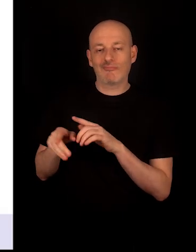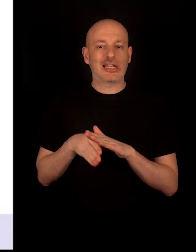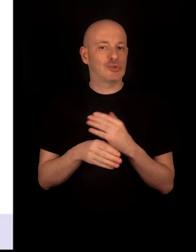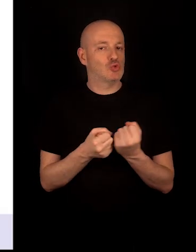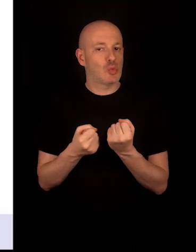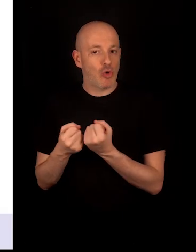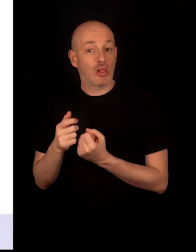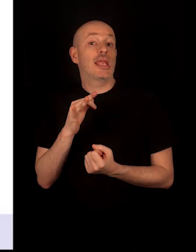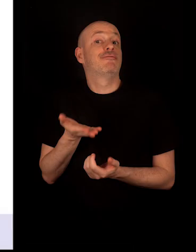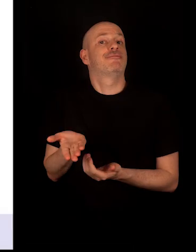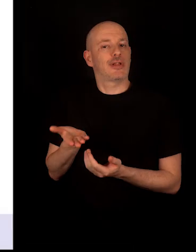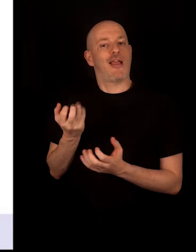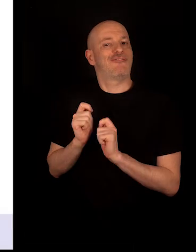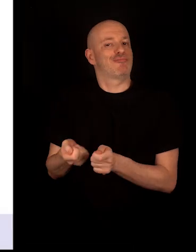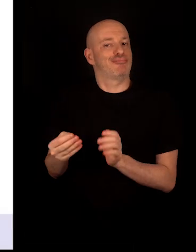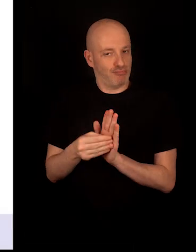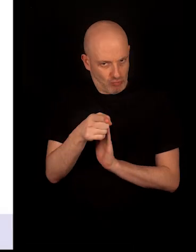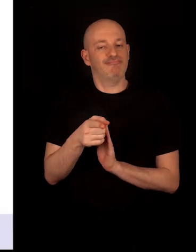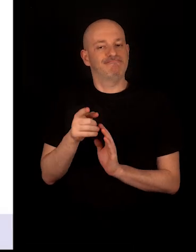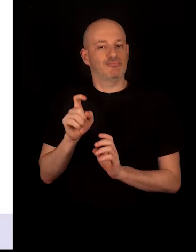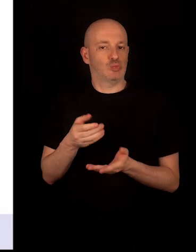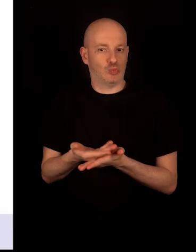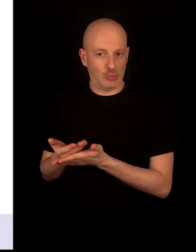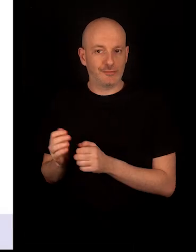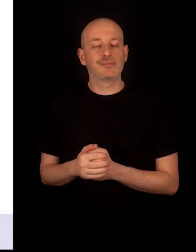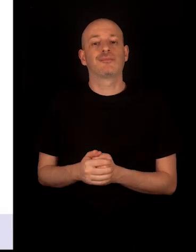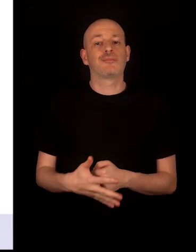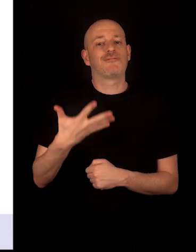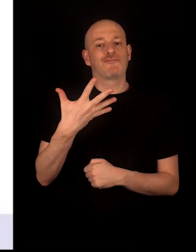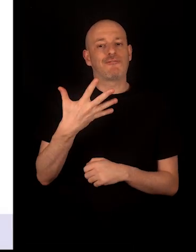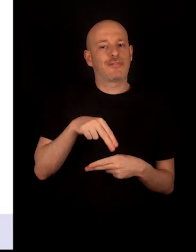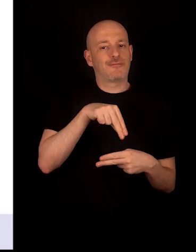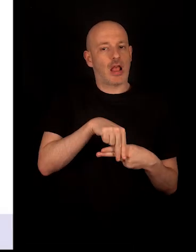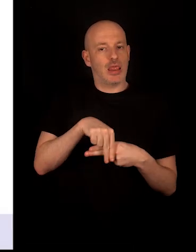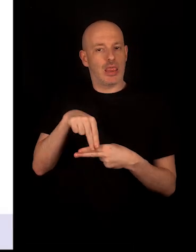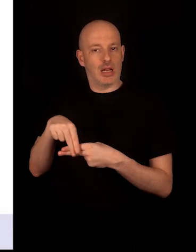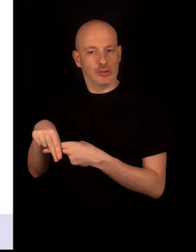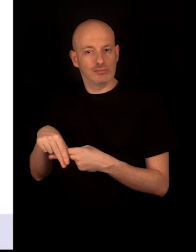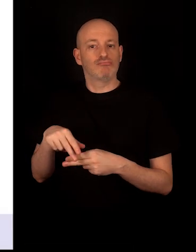and accessibility support, if applicable. And five files